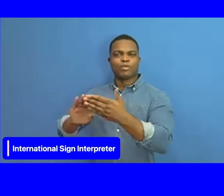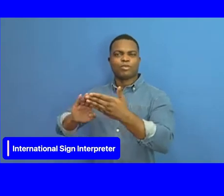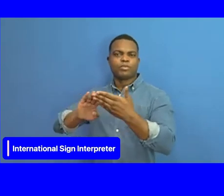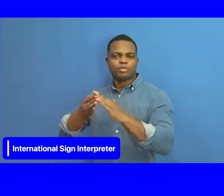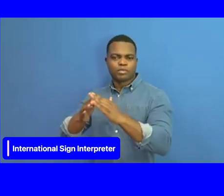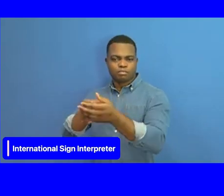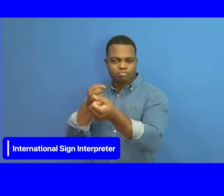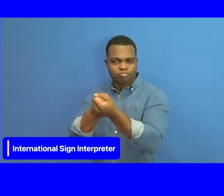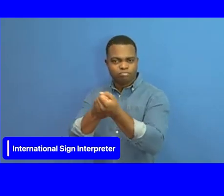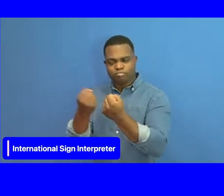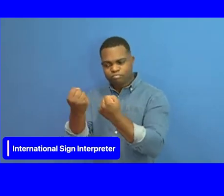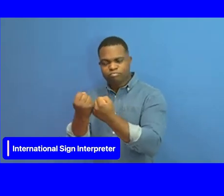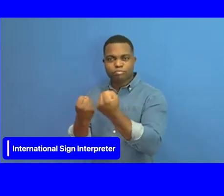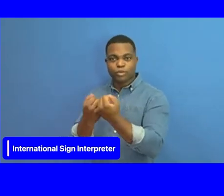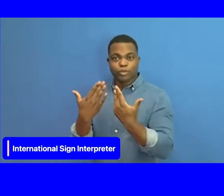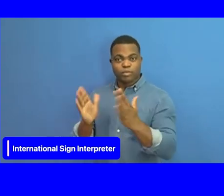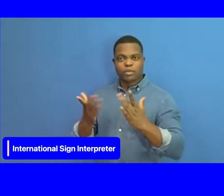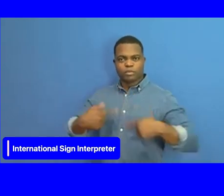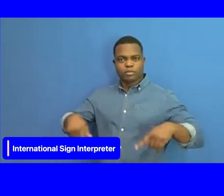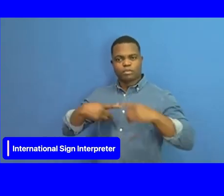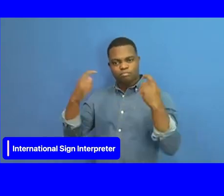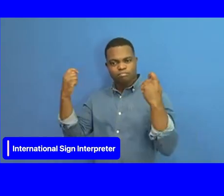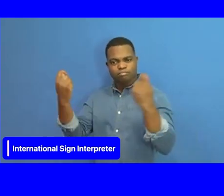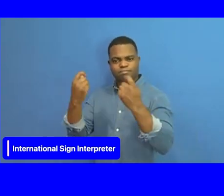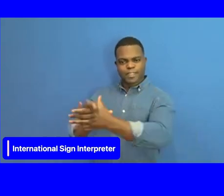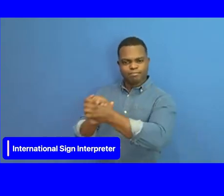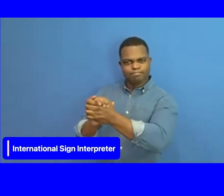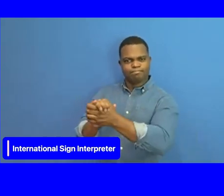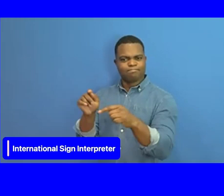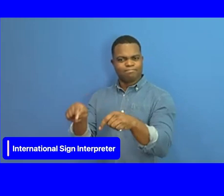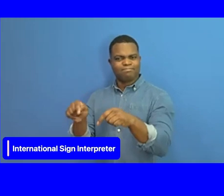into making sure everyone feels their emotions